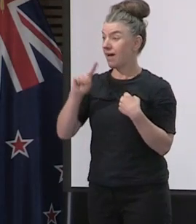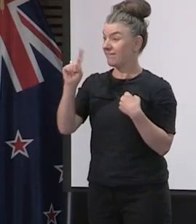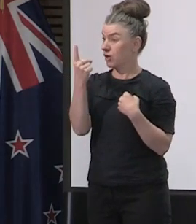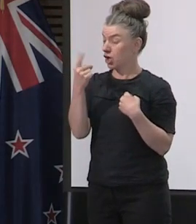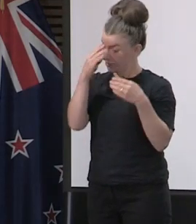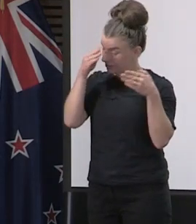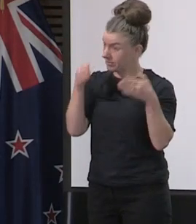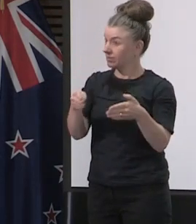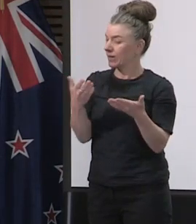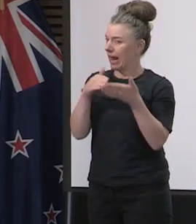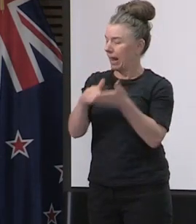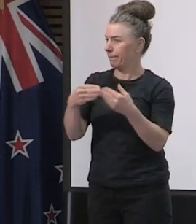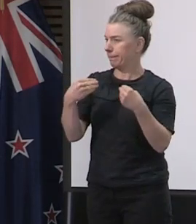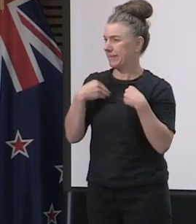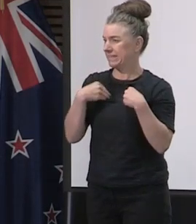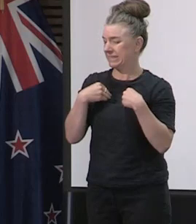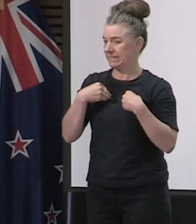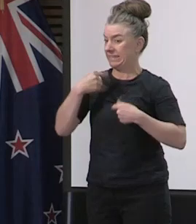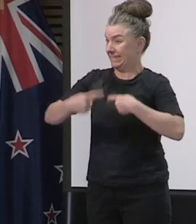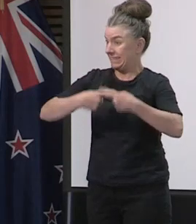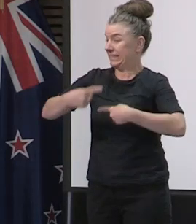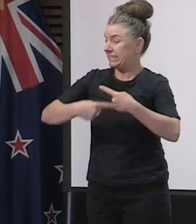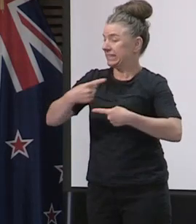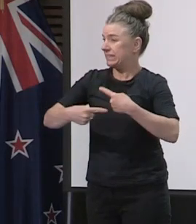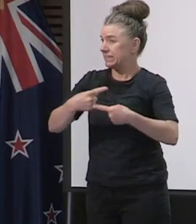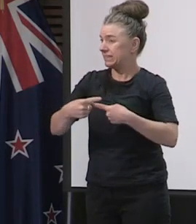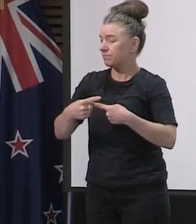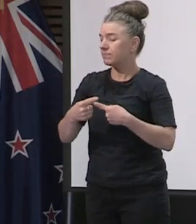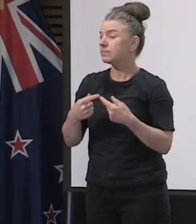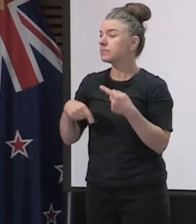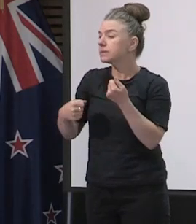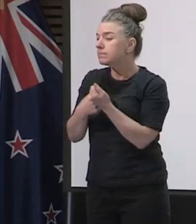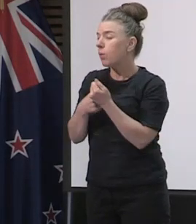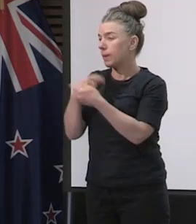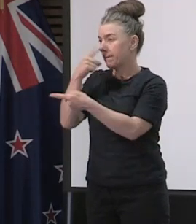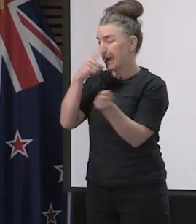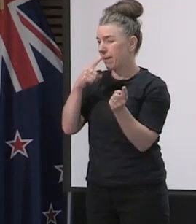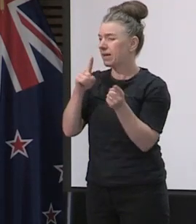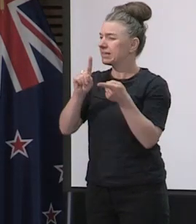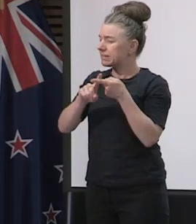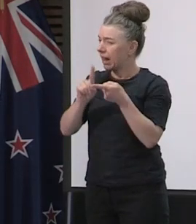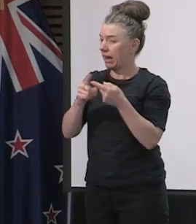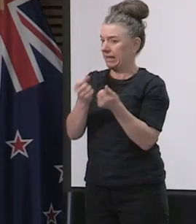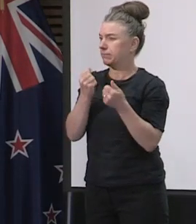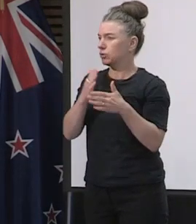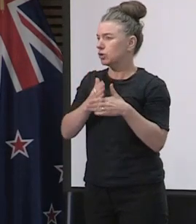is why the first phase in our economic response has been entirely focused on assisting